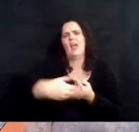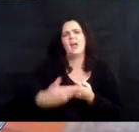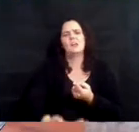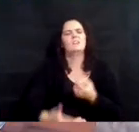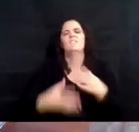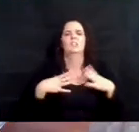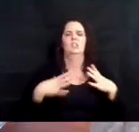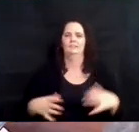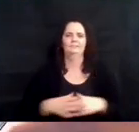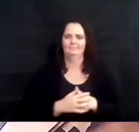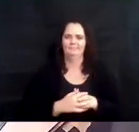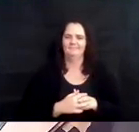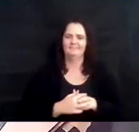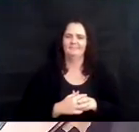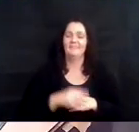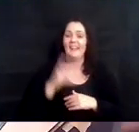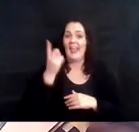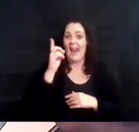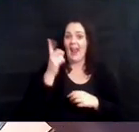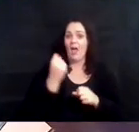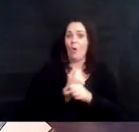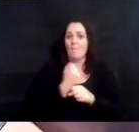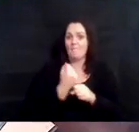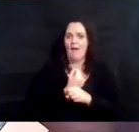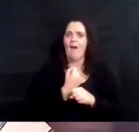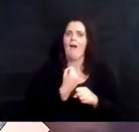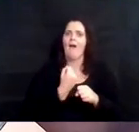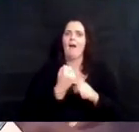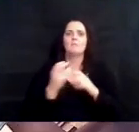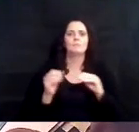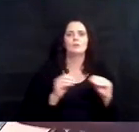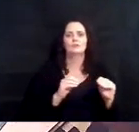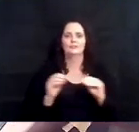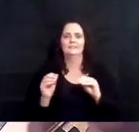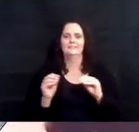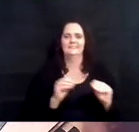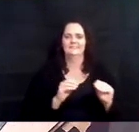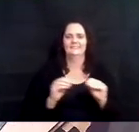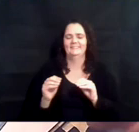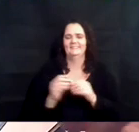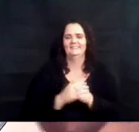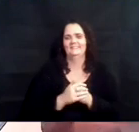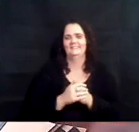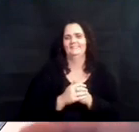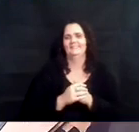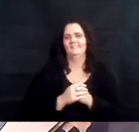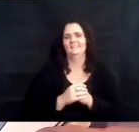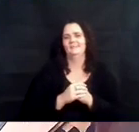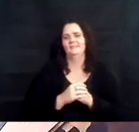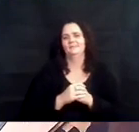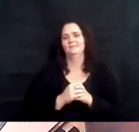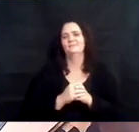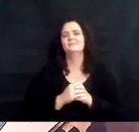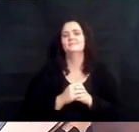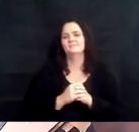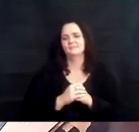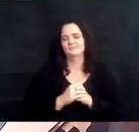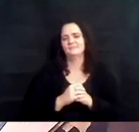Now comes the animation of it or the bringing the motion, the movement into the drawing and we're going to do this as frame by